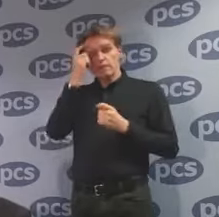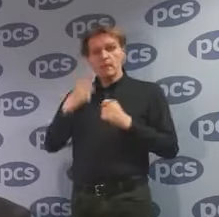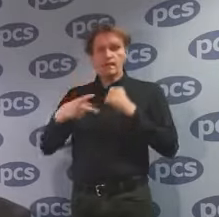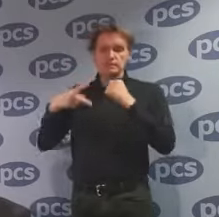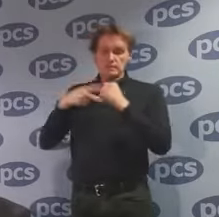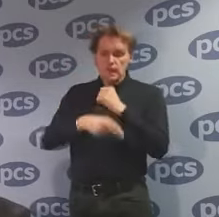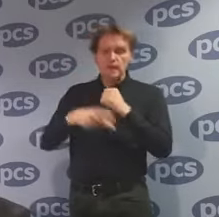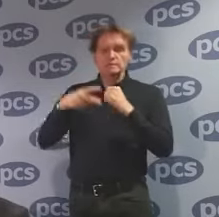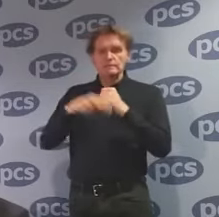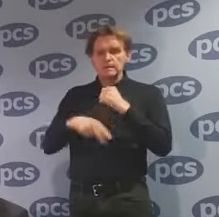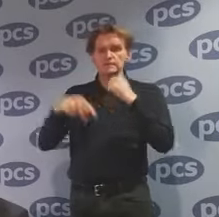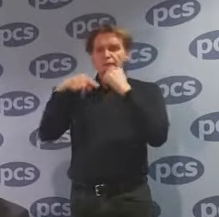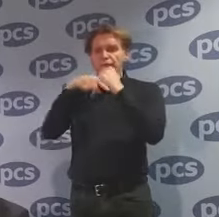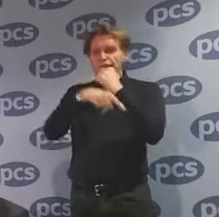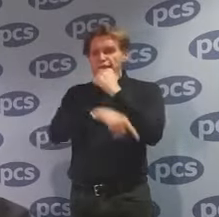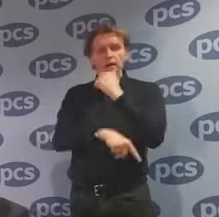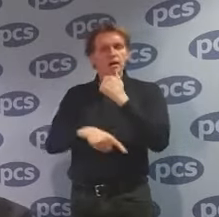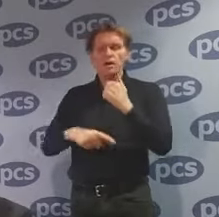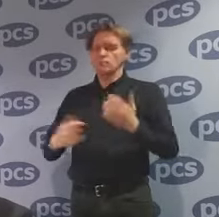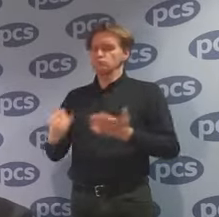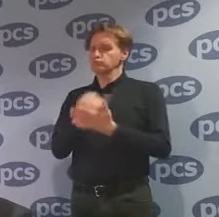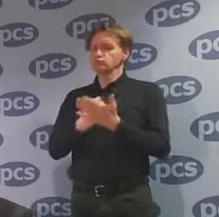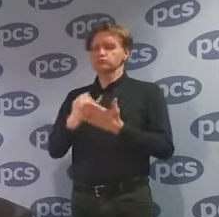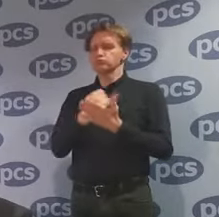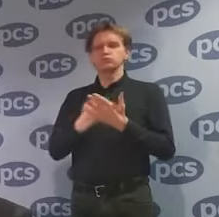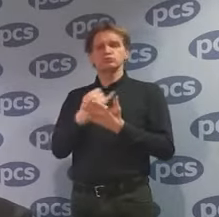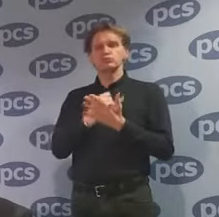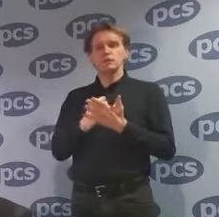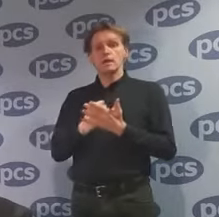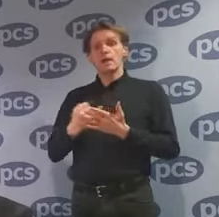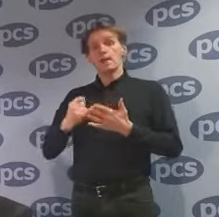the majority of this country and public sector pay is a part of that so I think